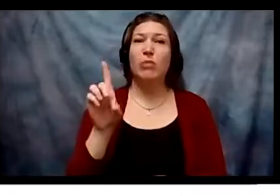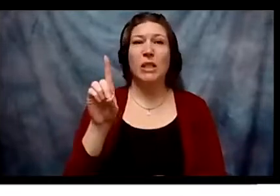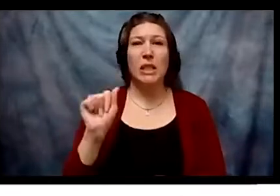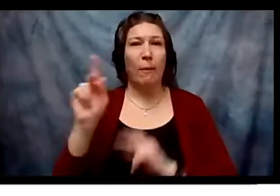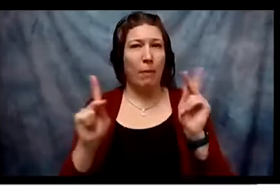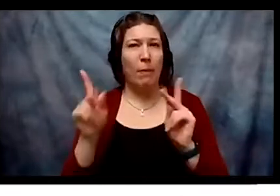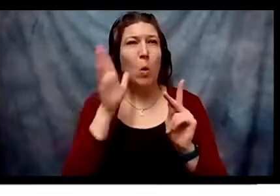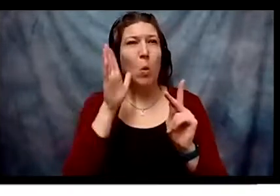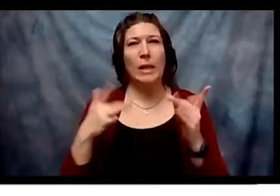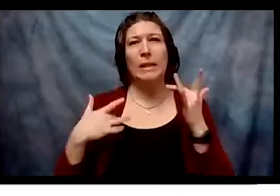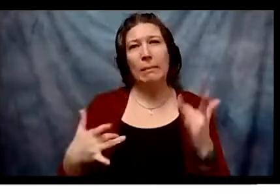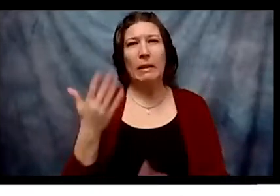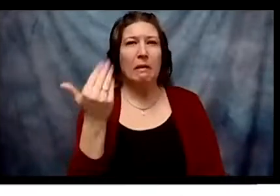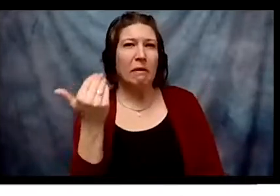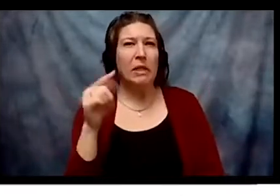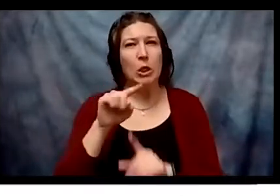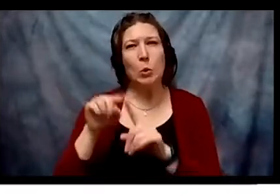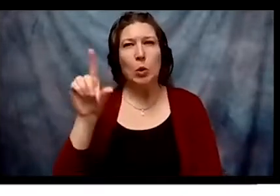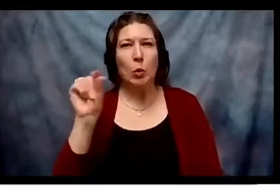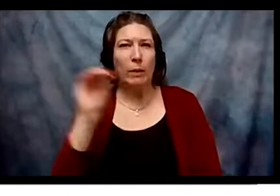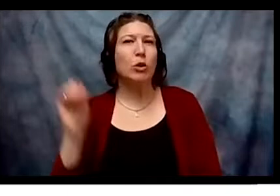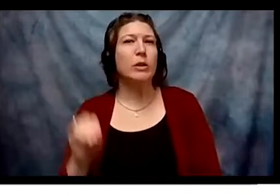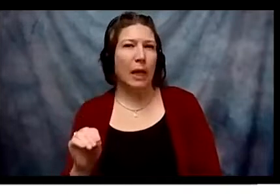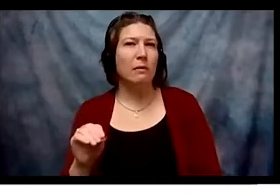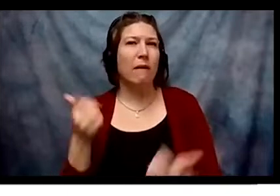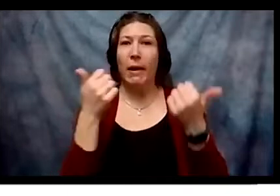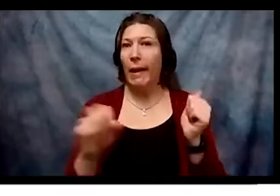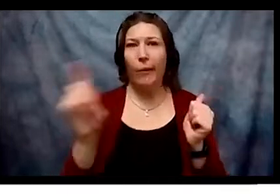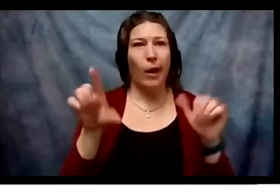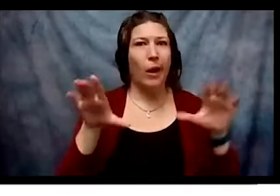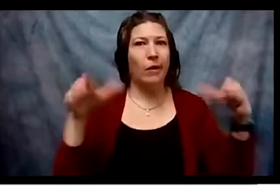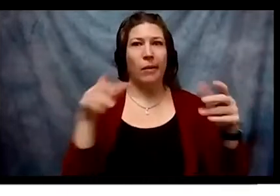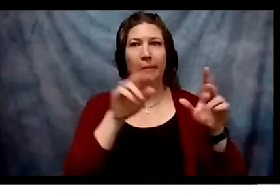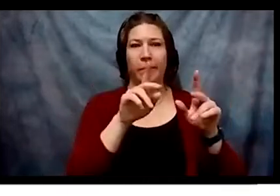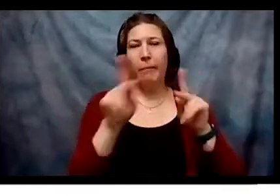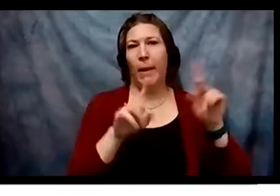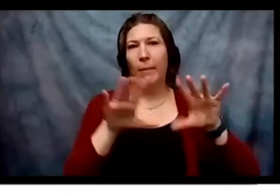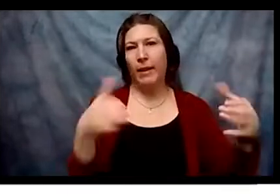general population. Since 1990